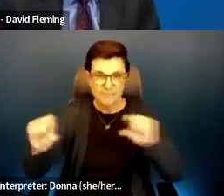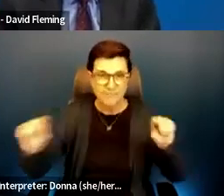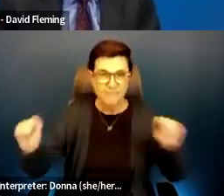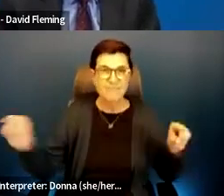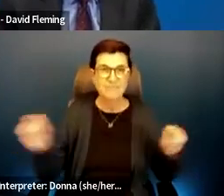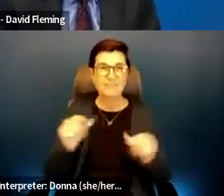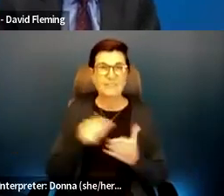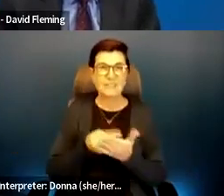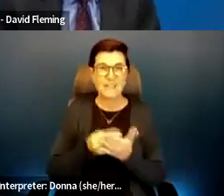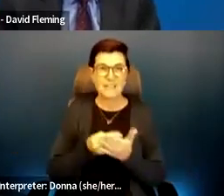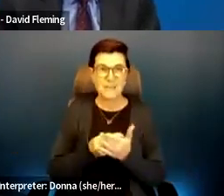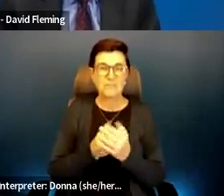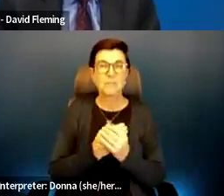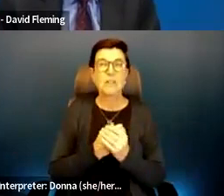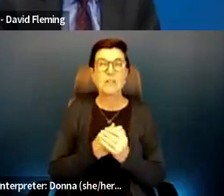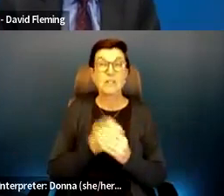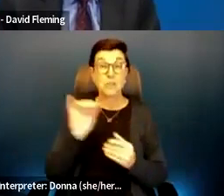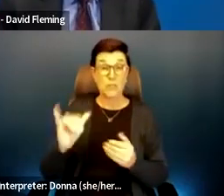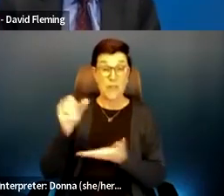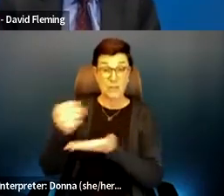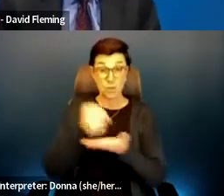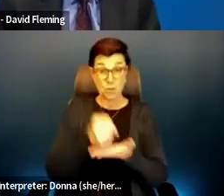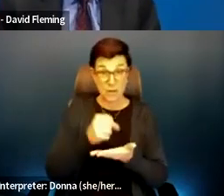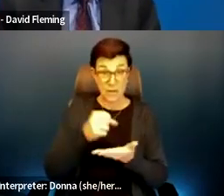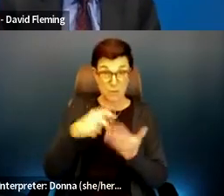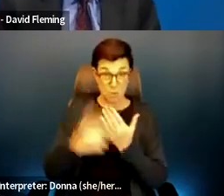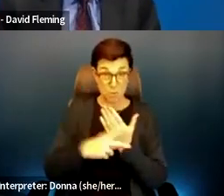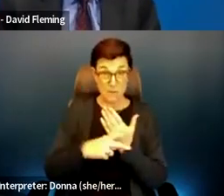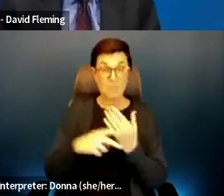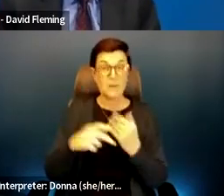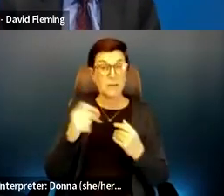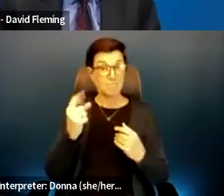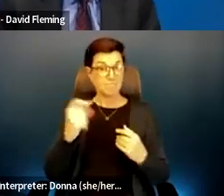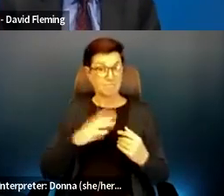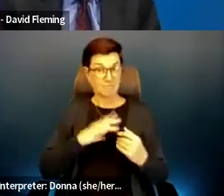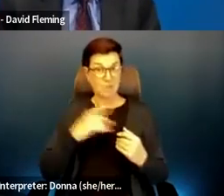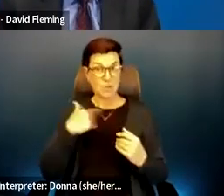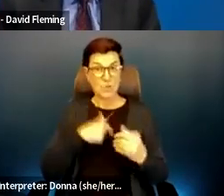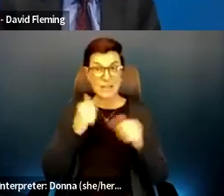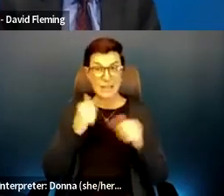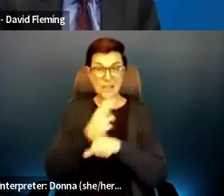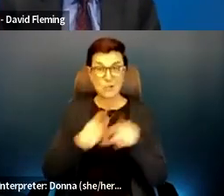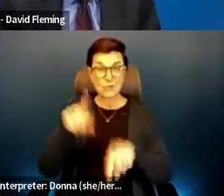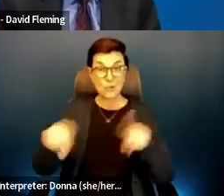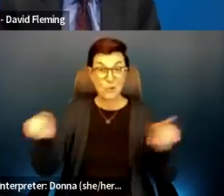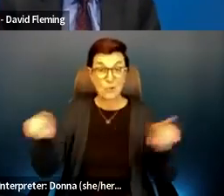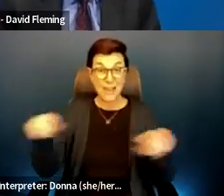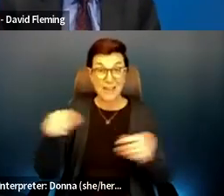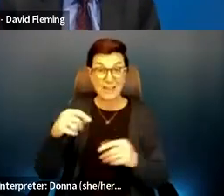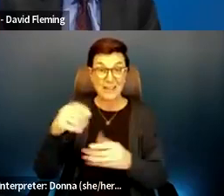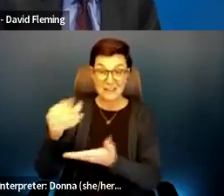The nice thing about this grant program is that we can use a variety of funding sources to go through this mechanism. There's a lot of flexibility there.